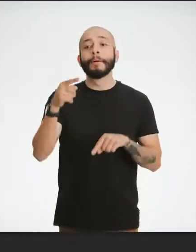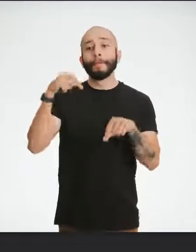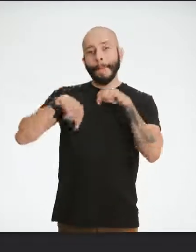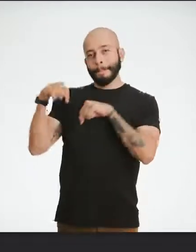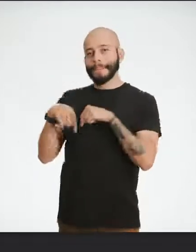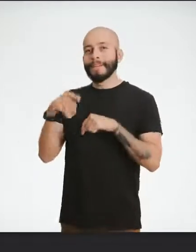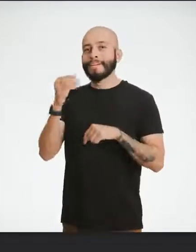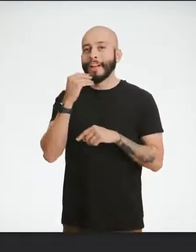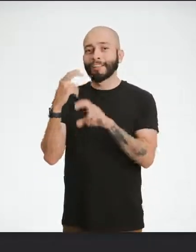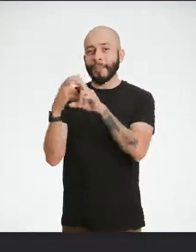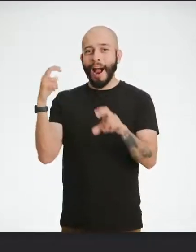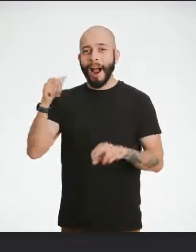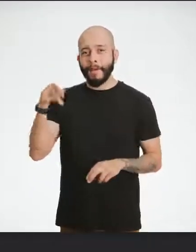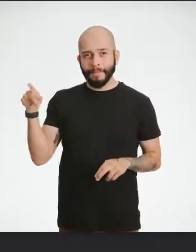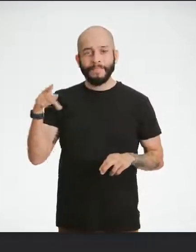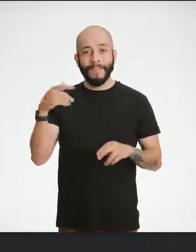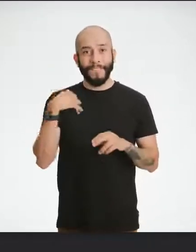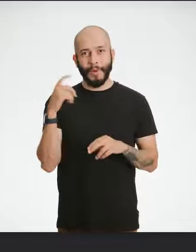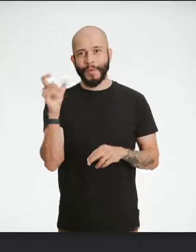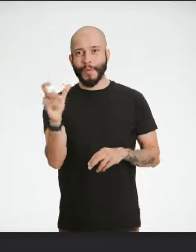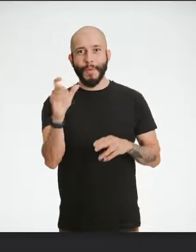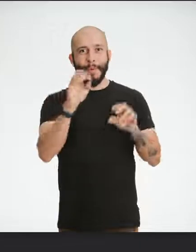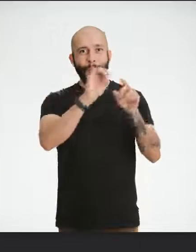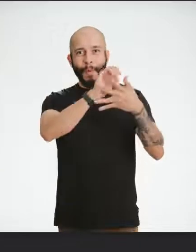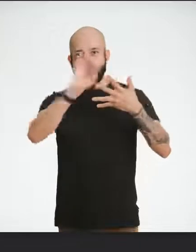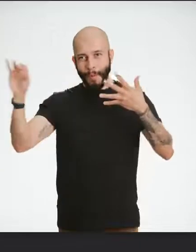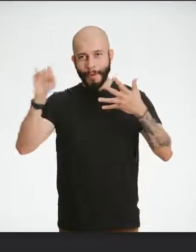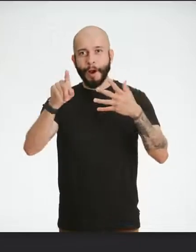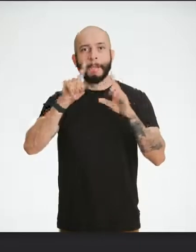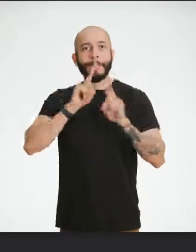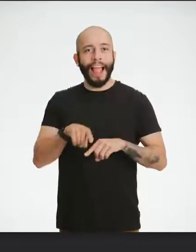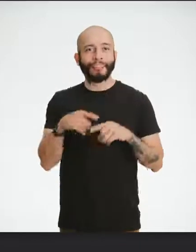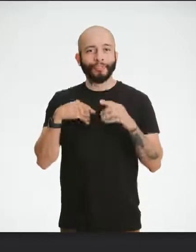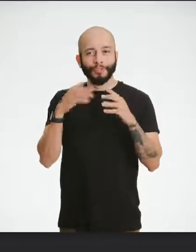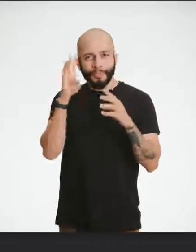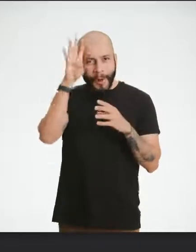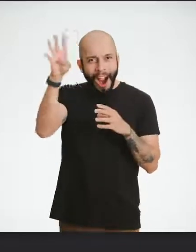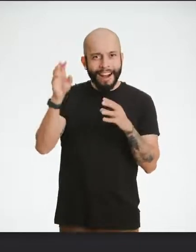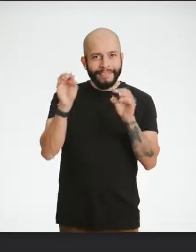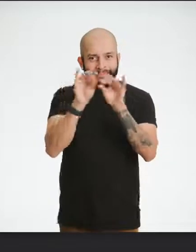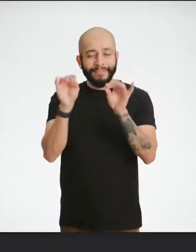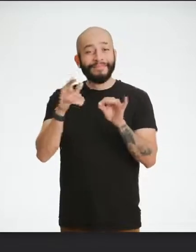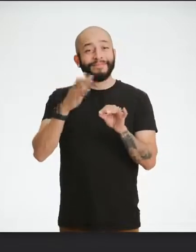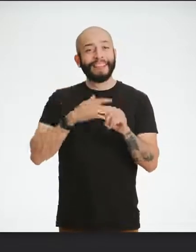Now, back here in our Food Truck app, here's the code for a command plugin I created.